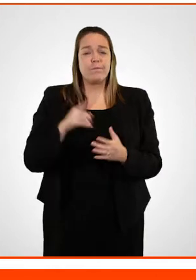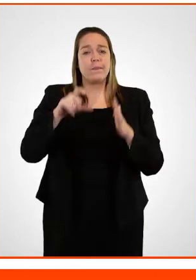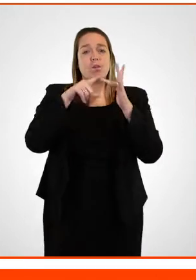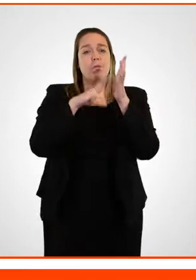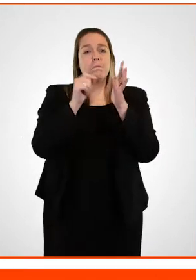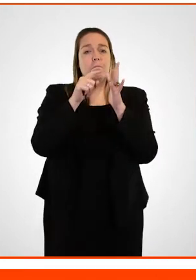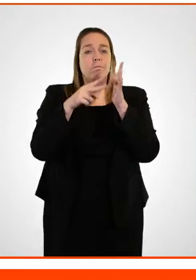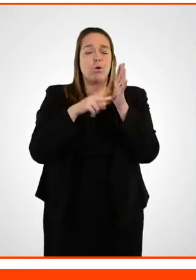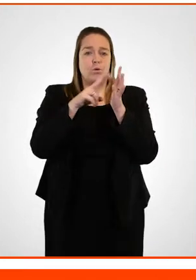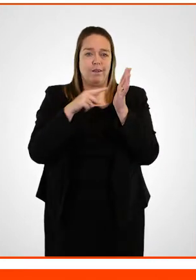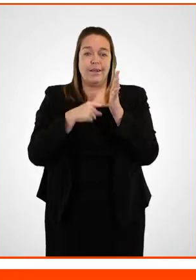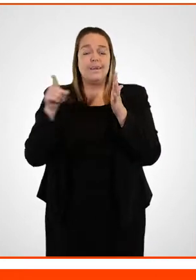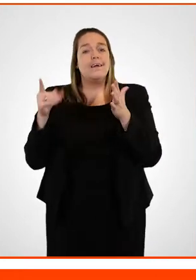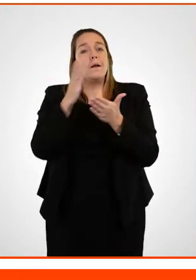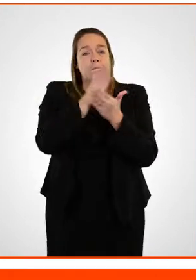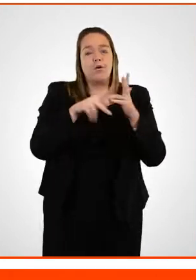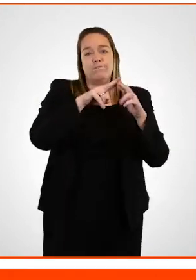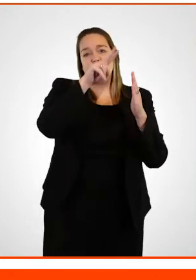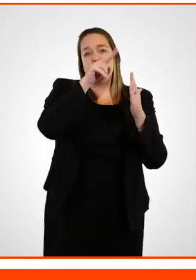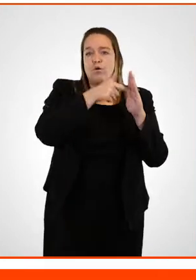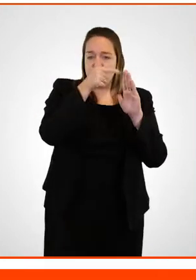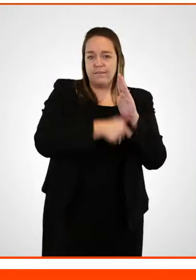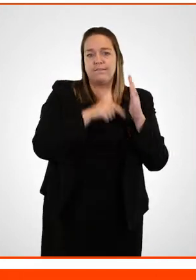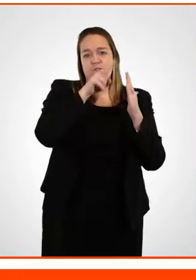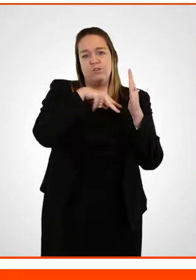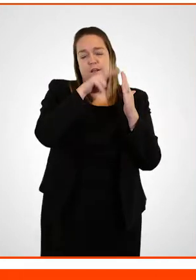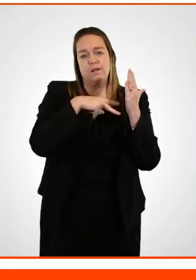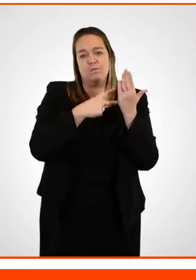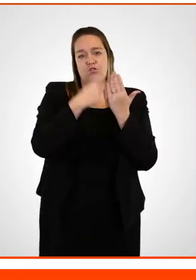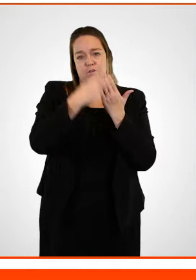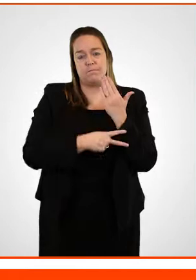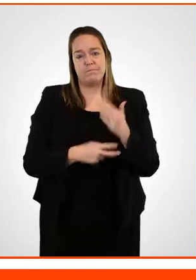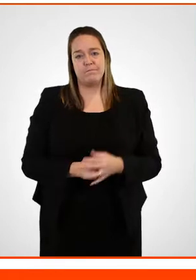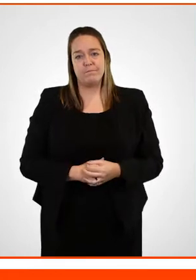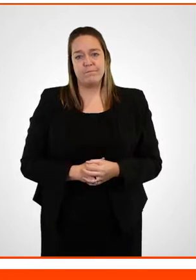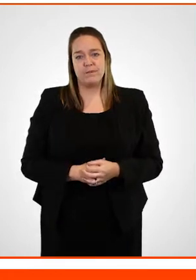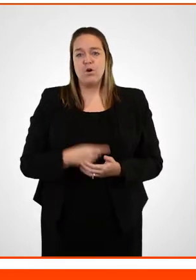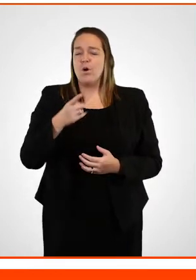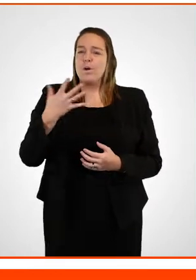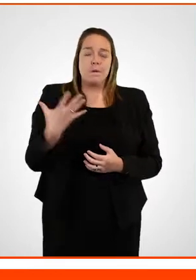of a comprehensive reading program. As I said earlier, we need to be practising